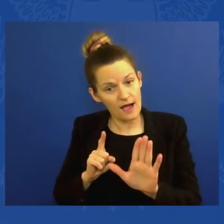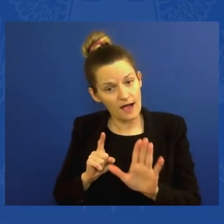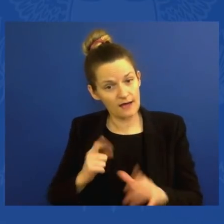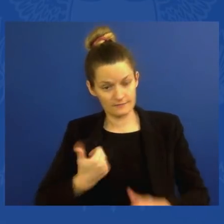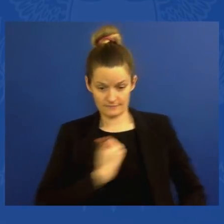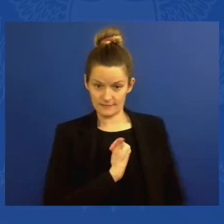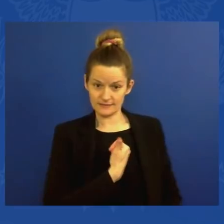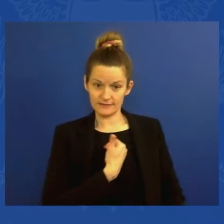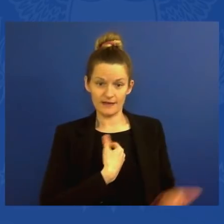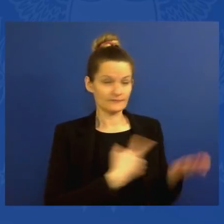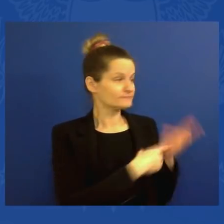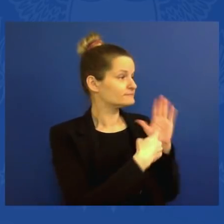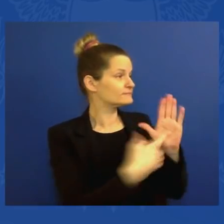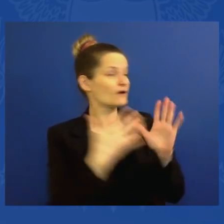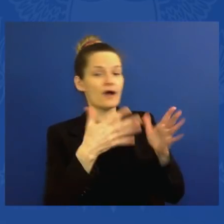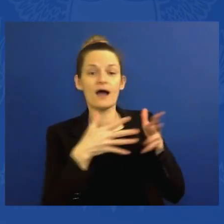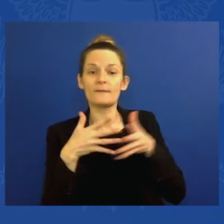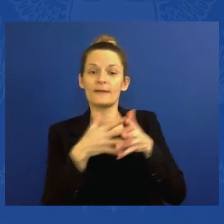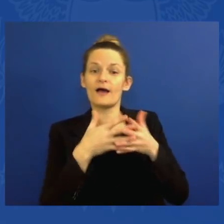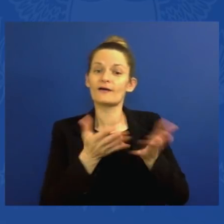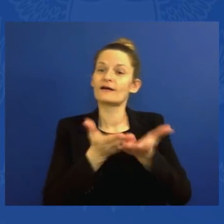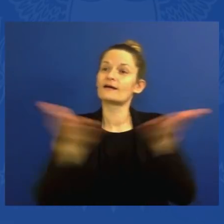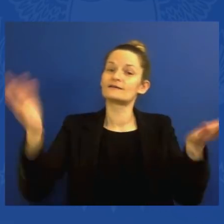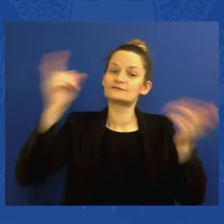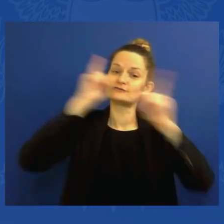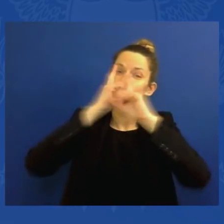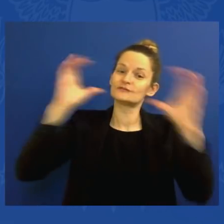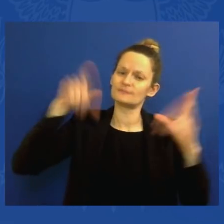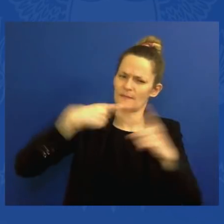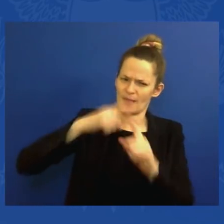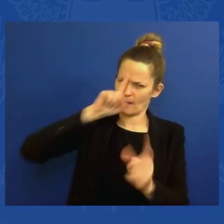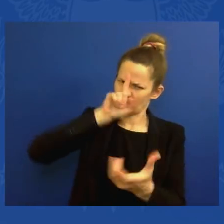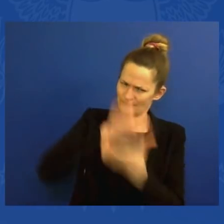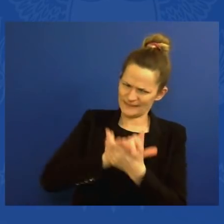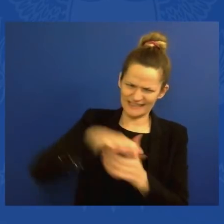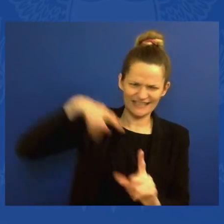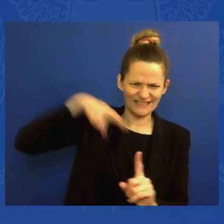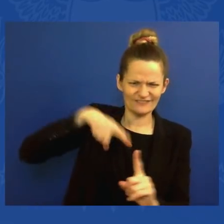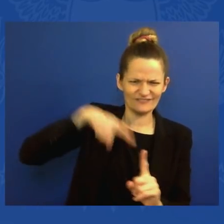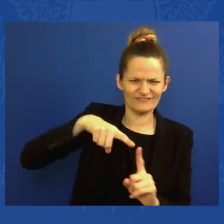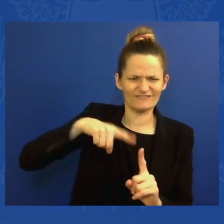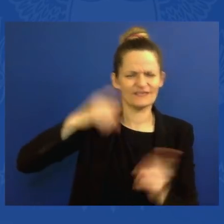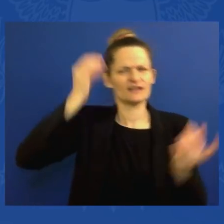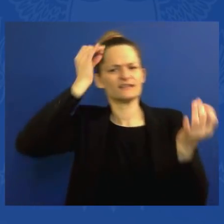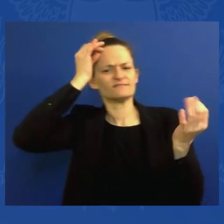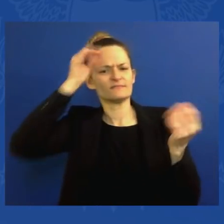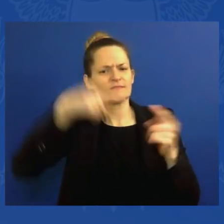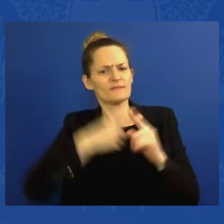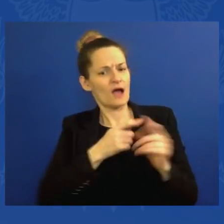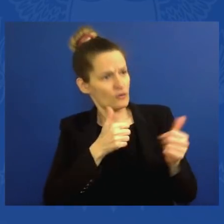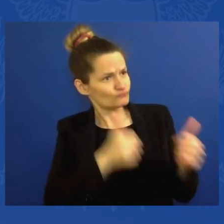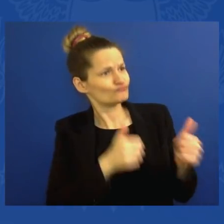an idea that when we work together, everyone can prosper. I am proud to be a part of that dream.